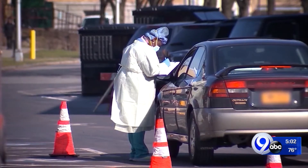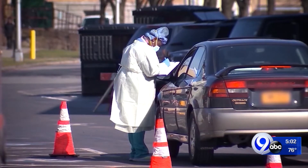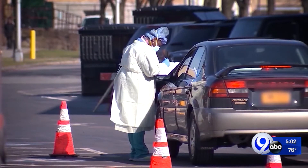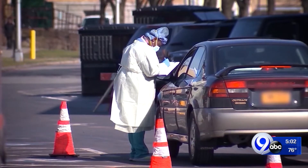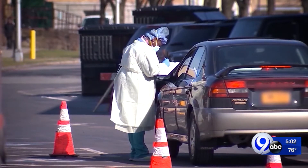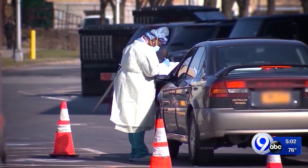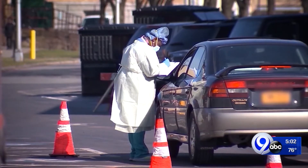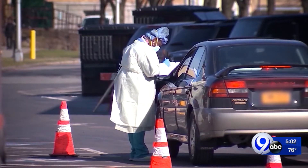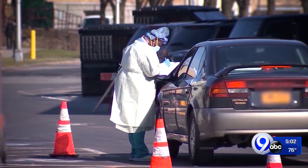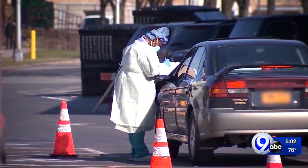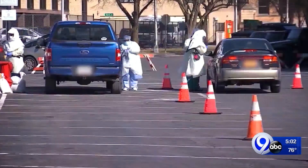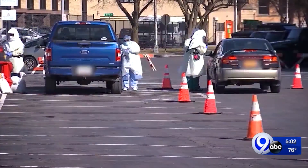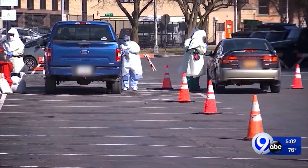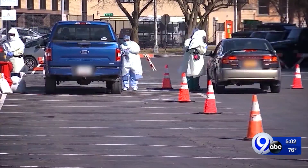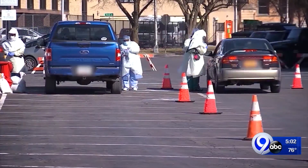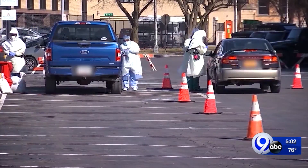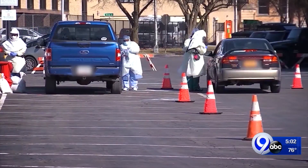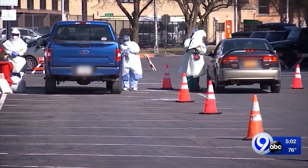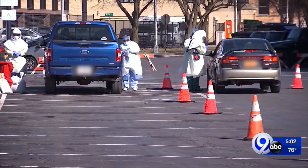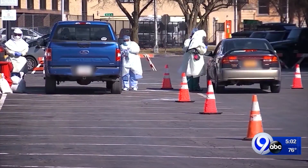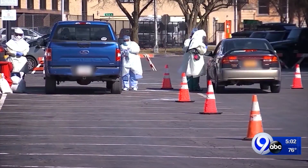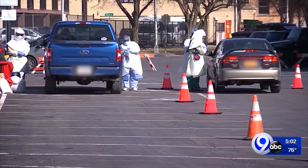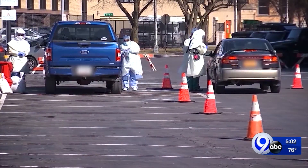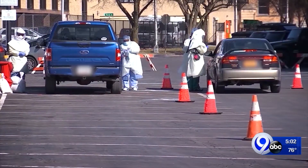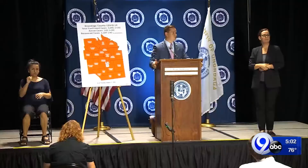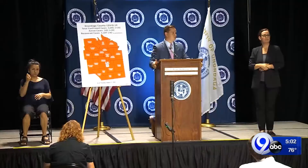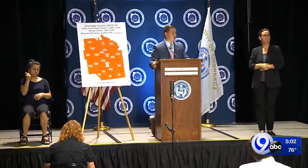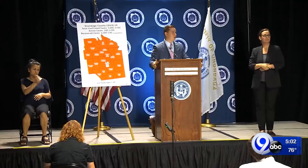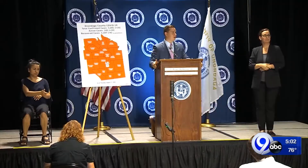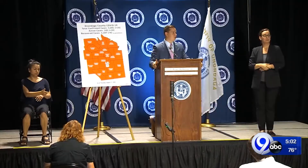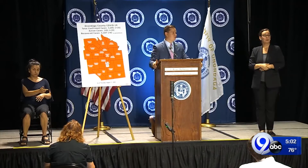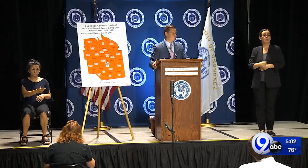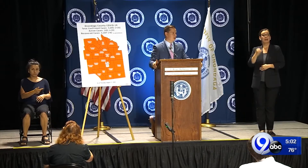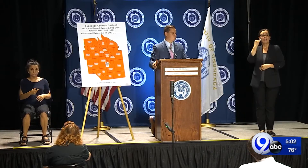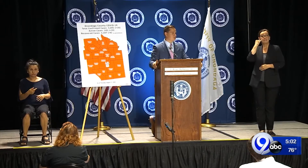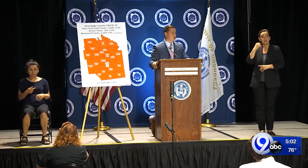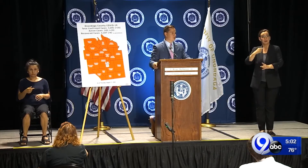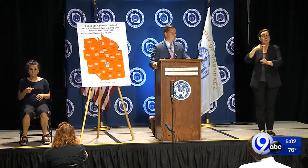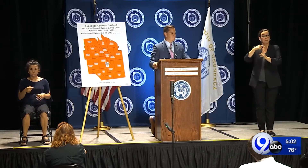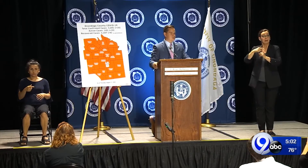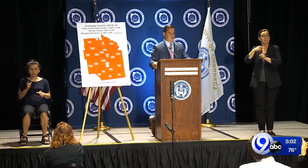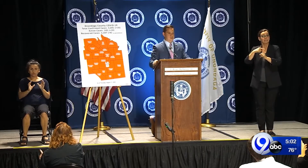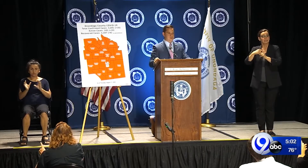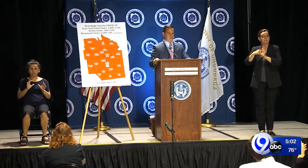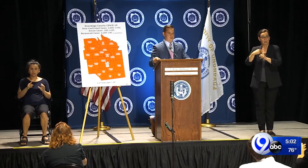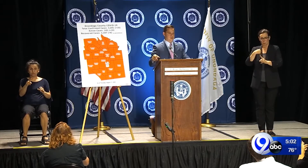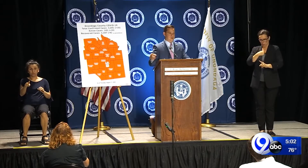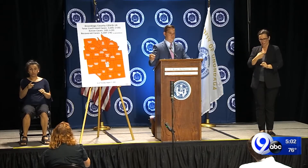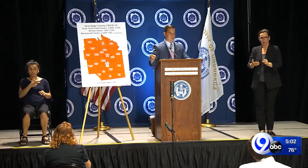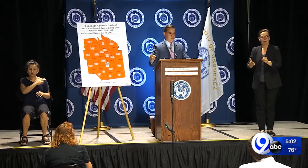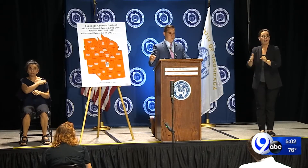CONFIRMED CASE. BUT THE EXECUTIVE IS WORRIED ABOUT WHO WILL PAY FOR IT. Ryan McMahon: "If you just want